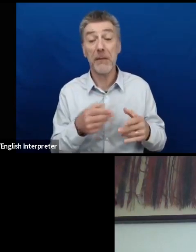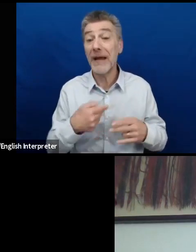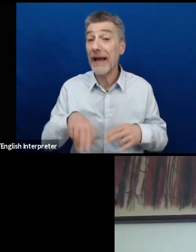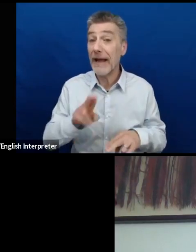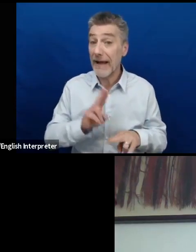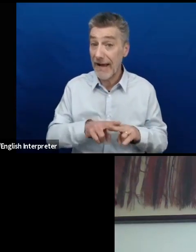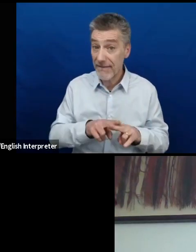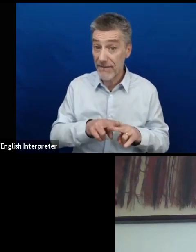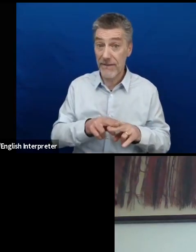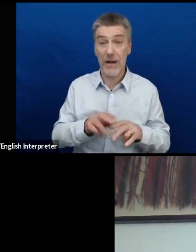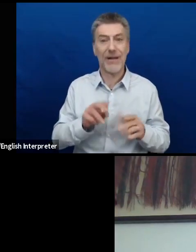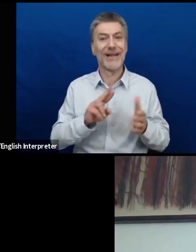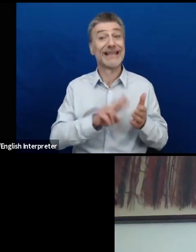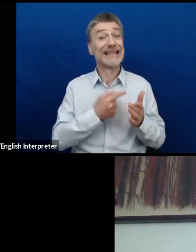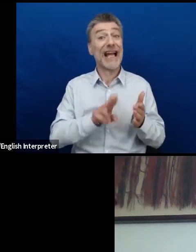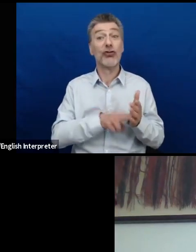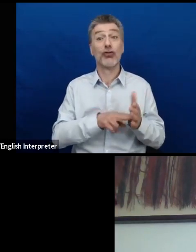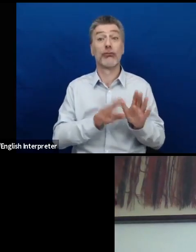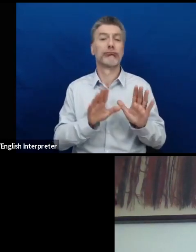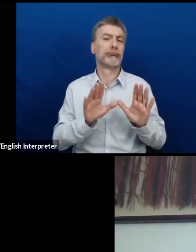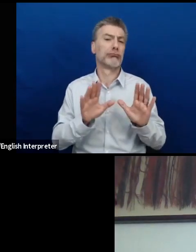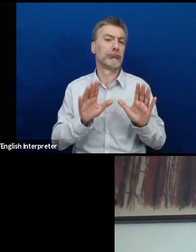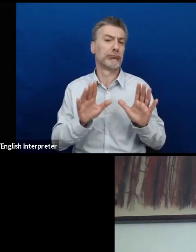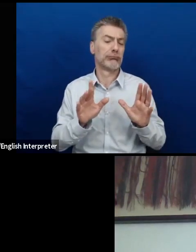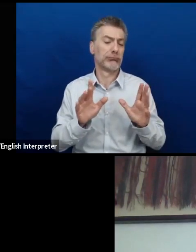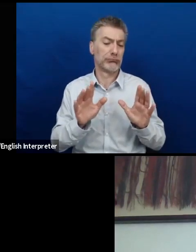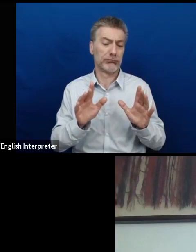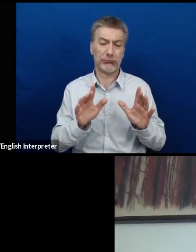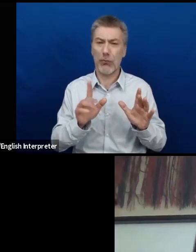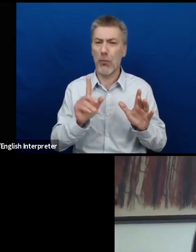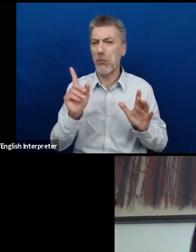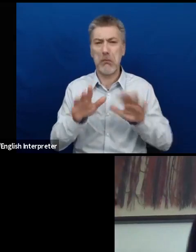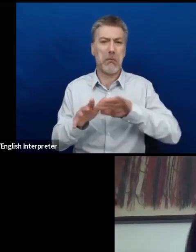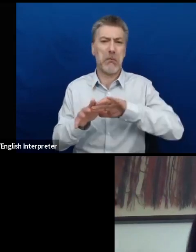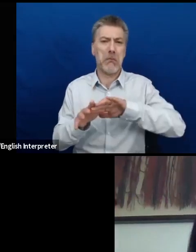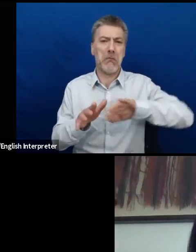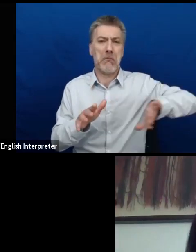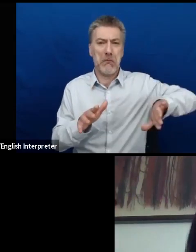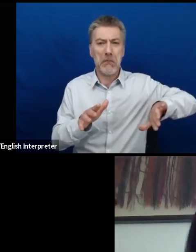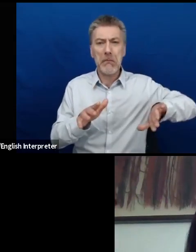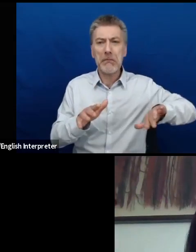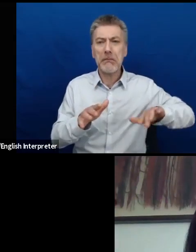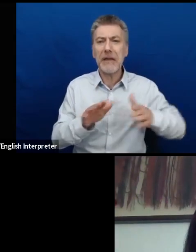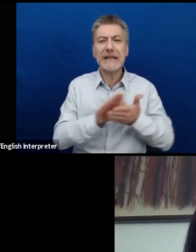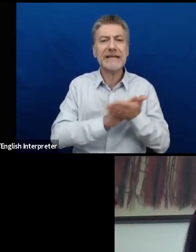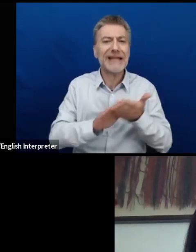show nationalism is I never bly marked and shaped by colonialism. Does that mean